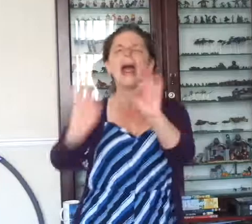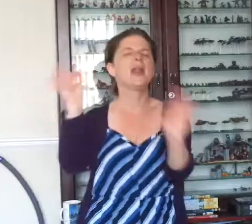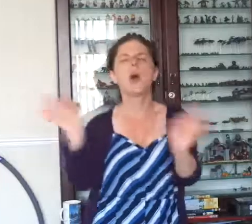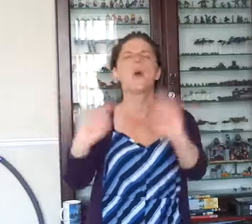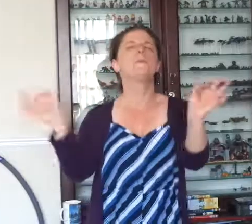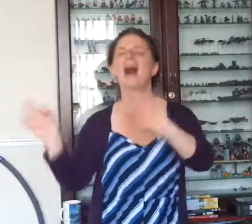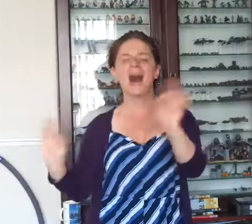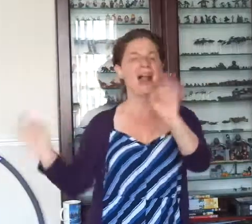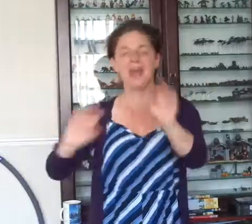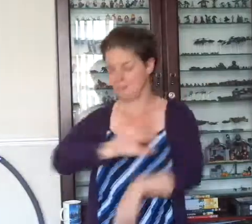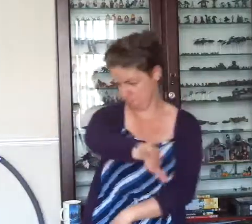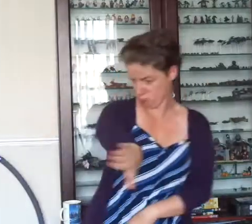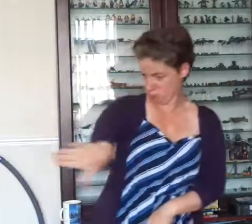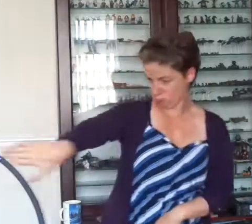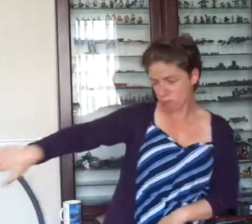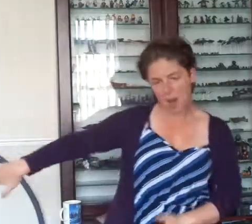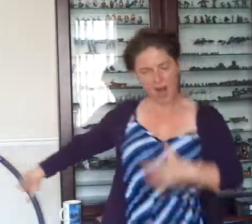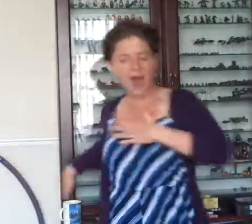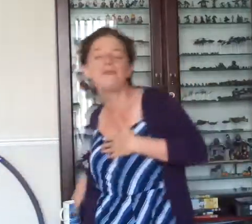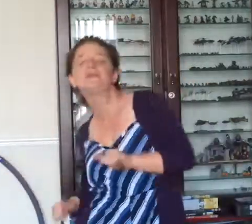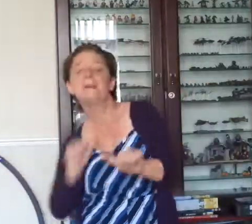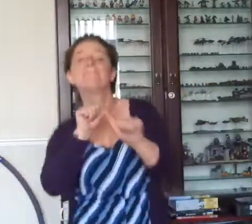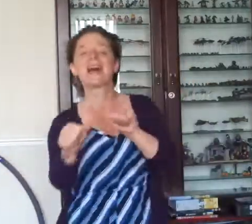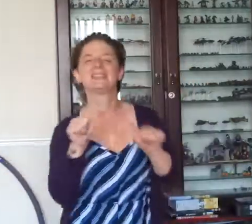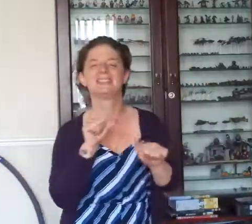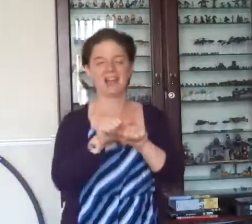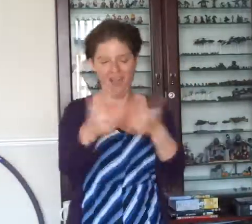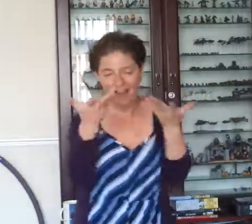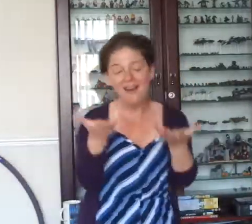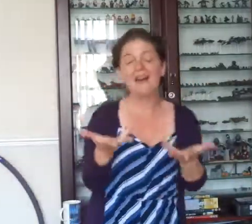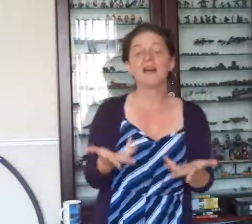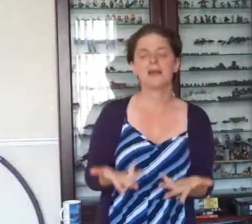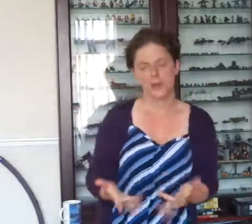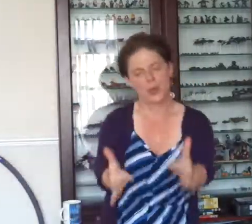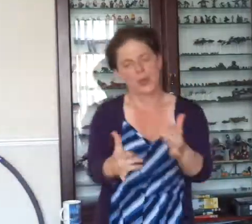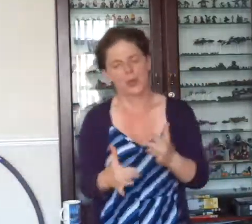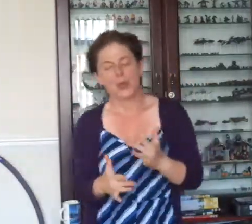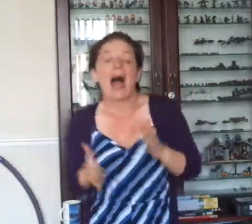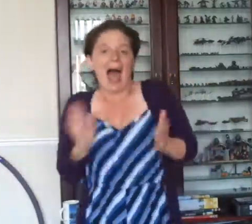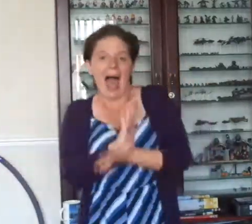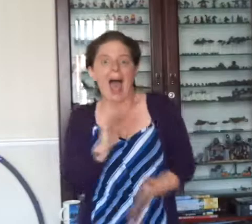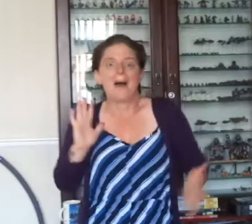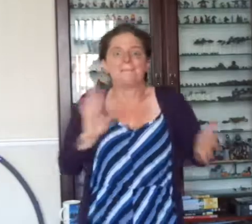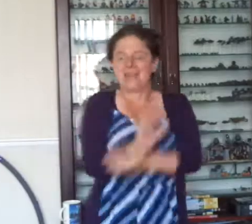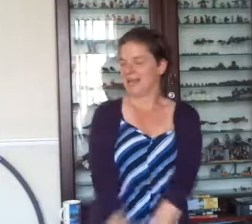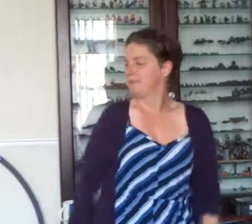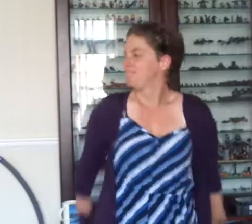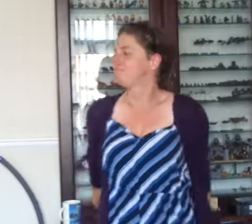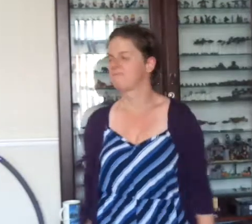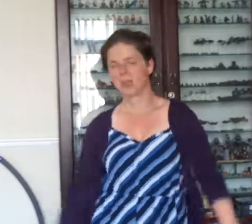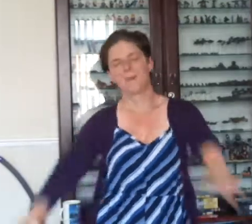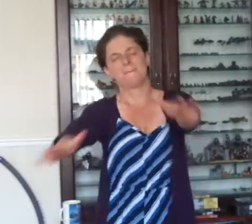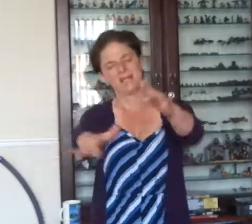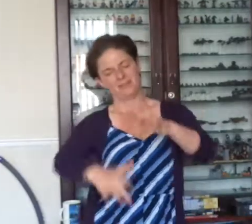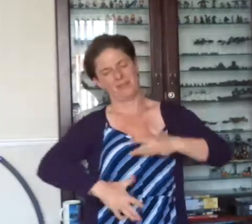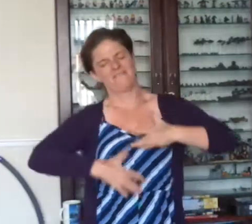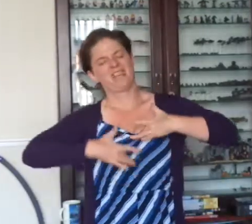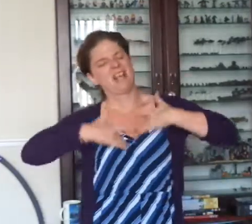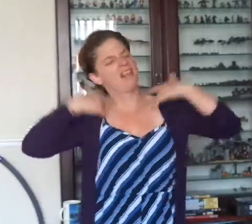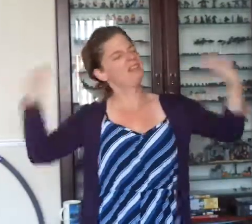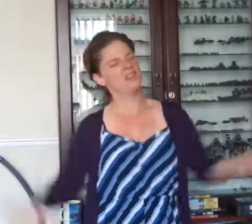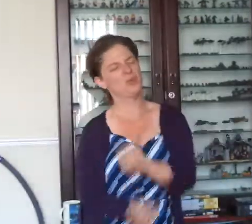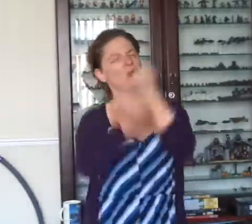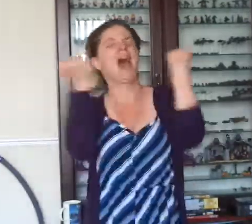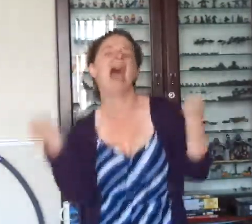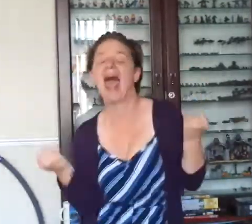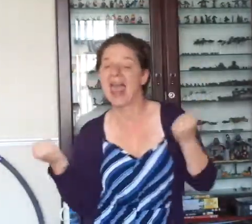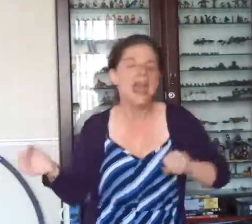Ain't nobody Loves me better Makes me happy Makes me feel this way